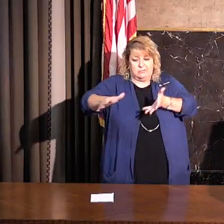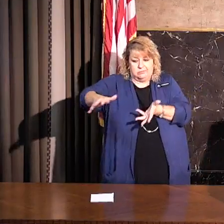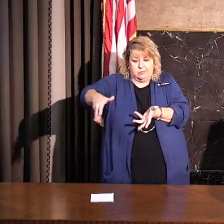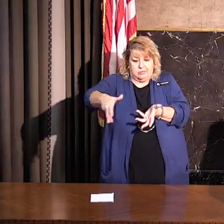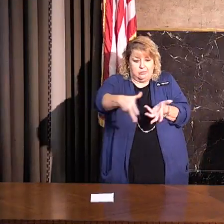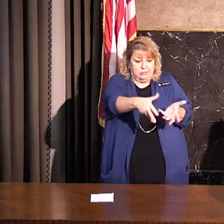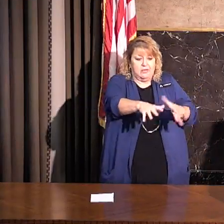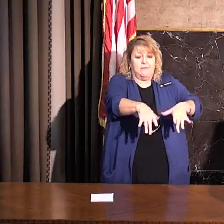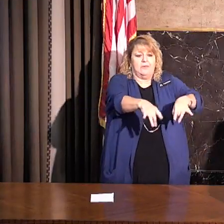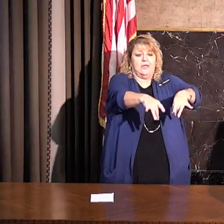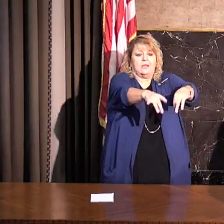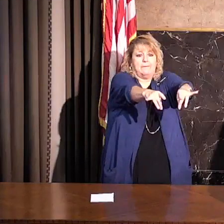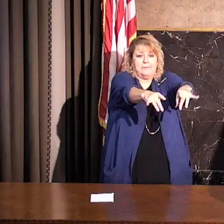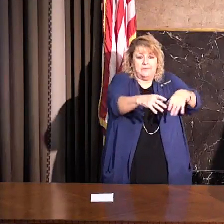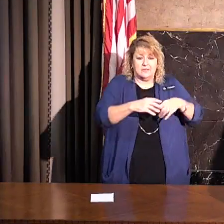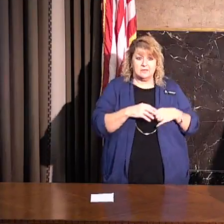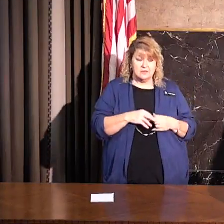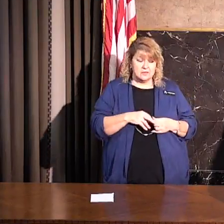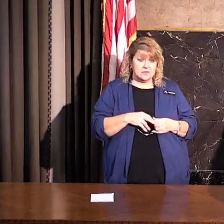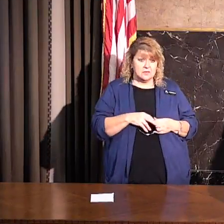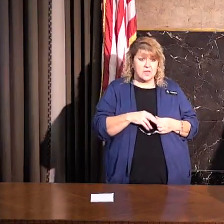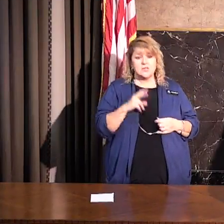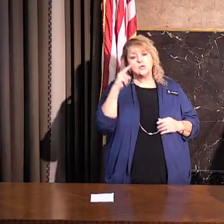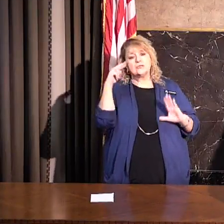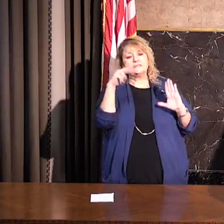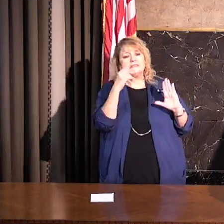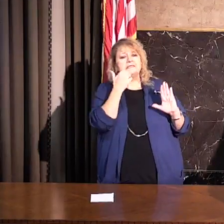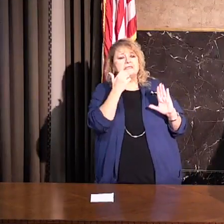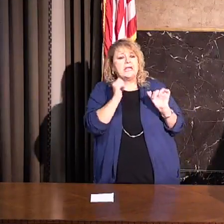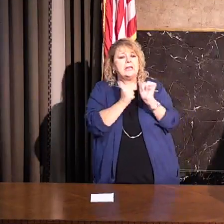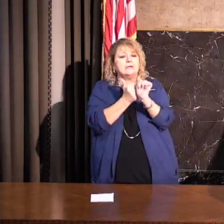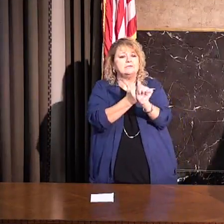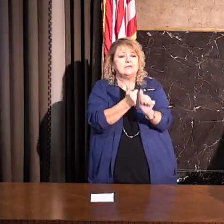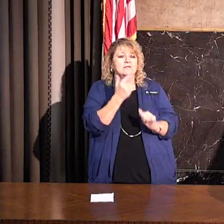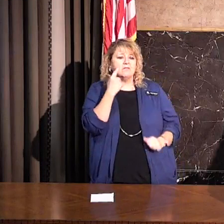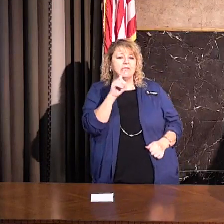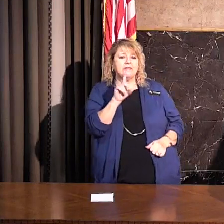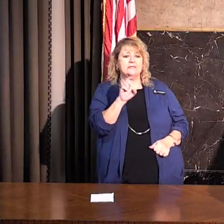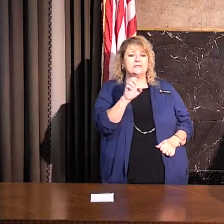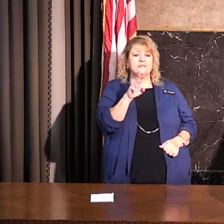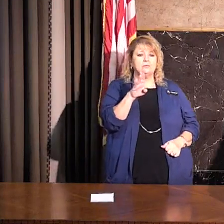you can track daily update um